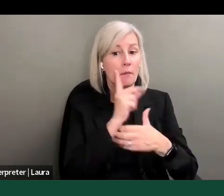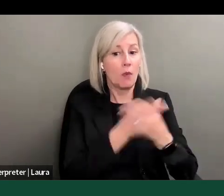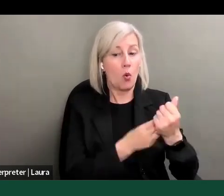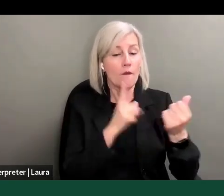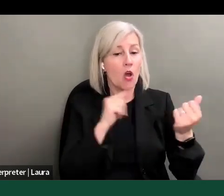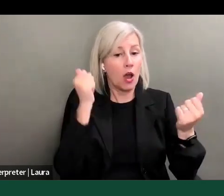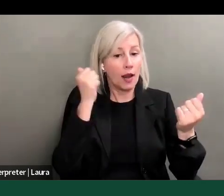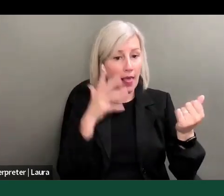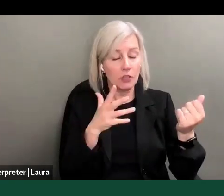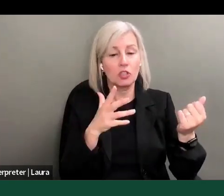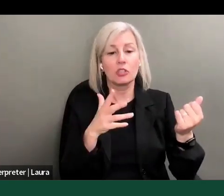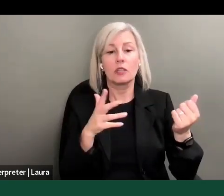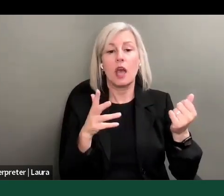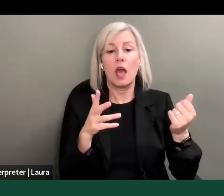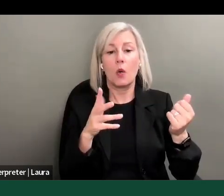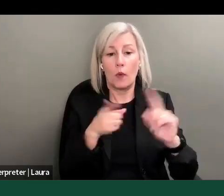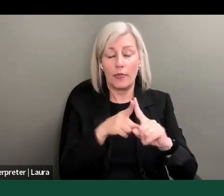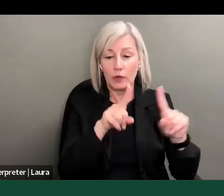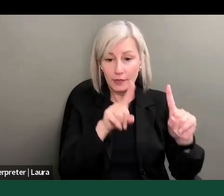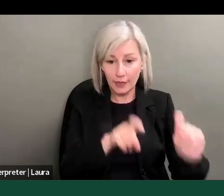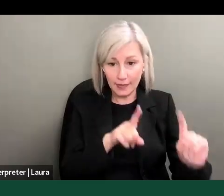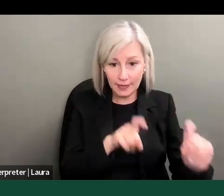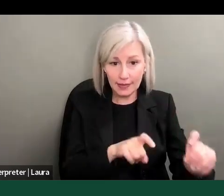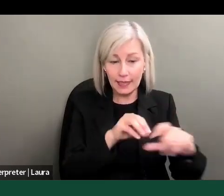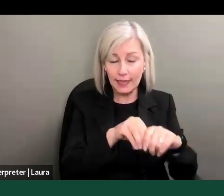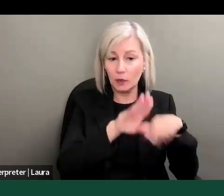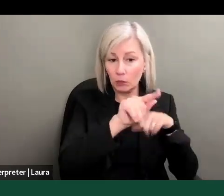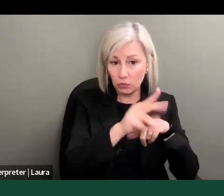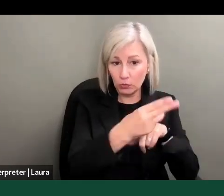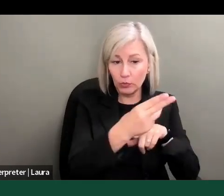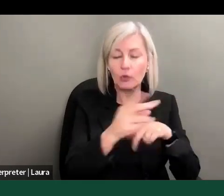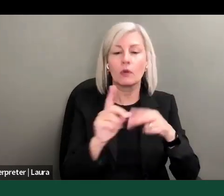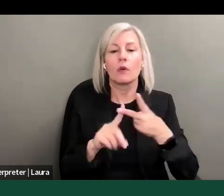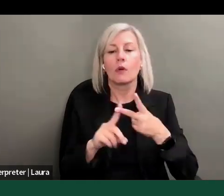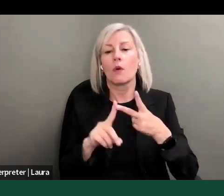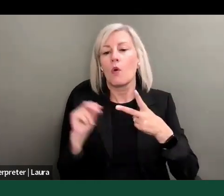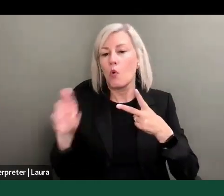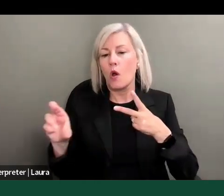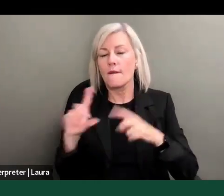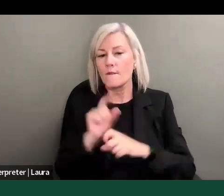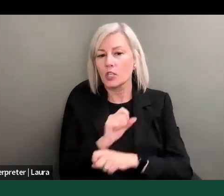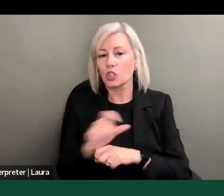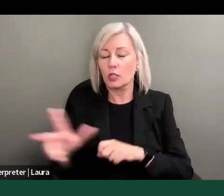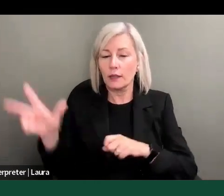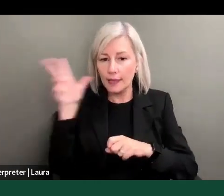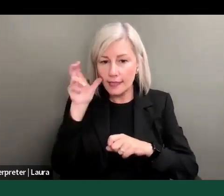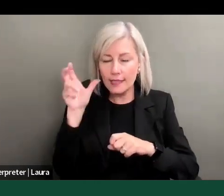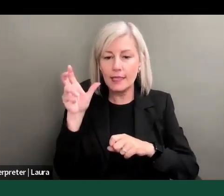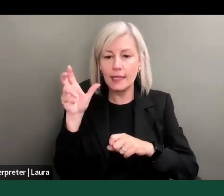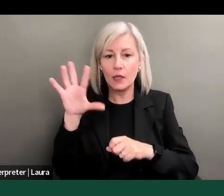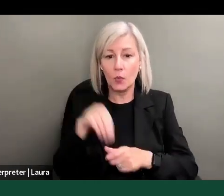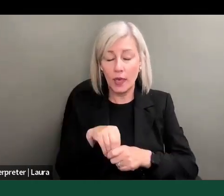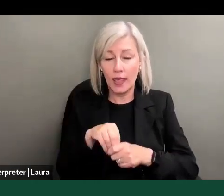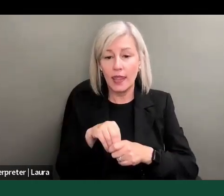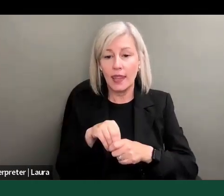they're testing discreetly in their in the booth and for us when we're doing functional listening with an imitation task.